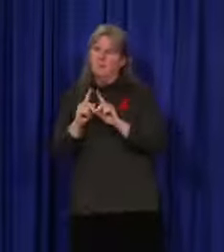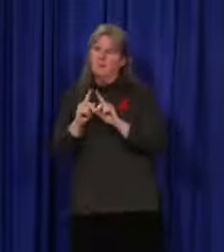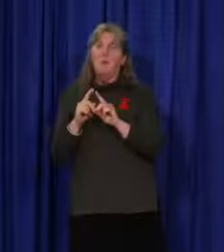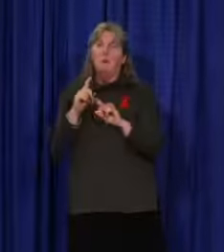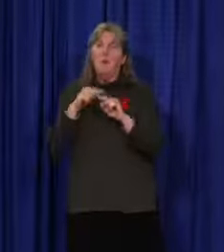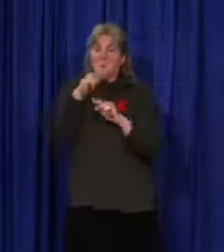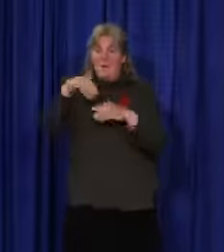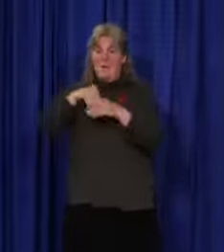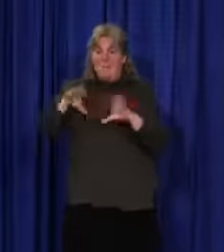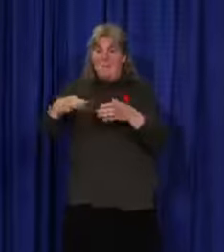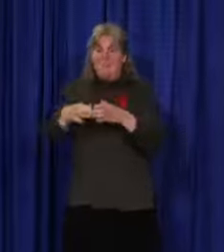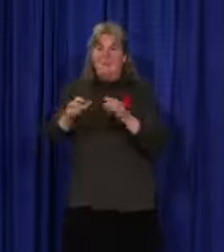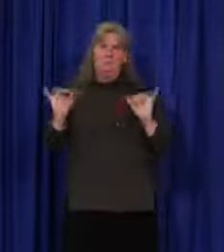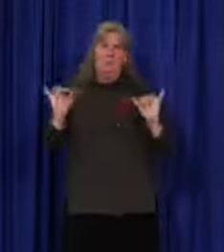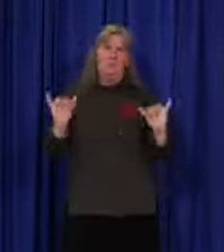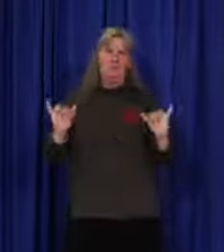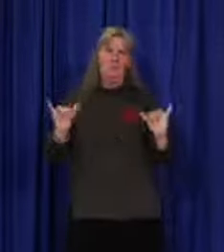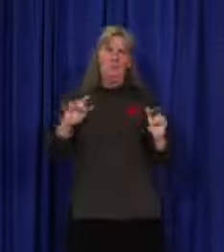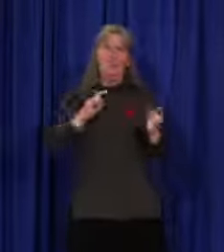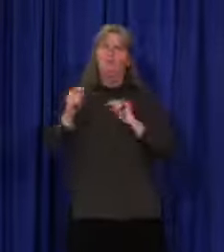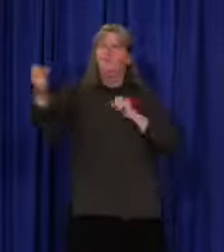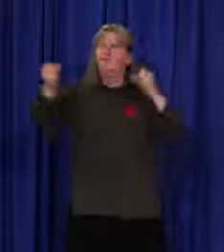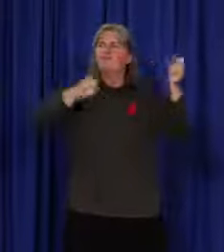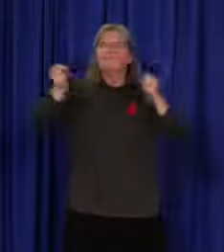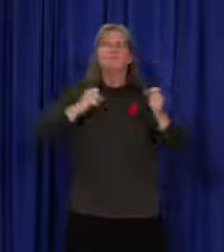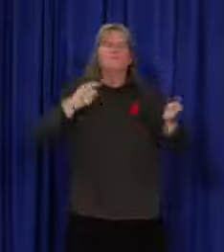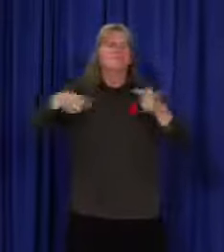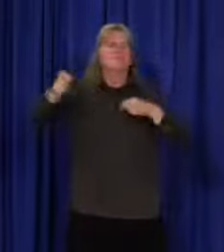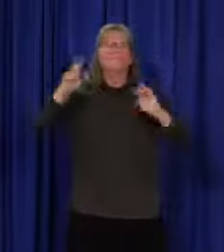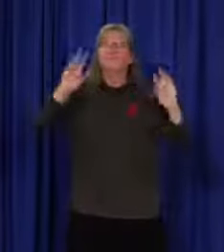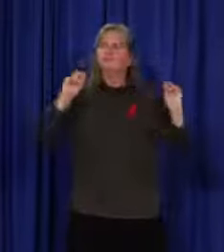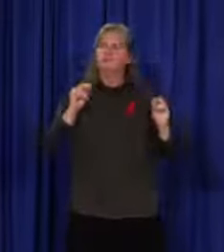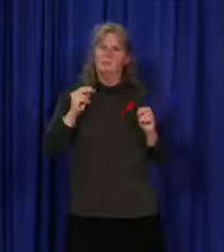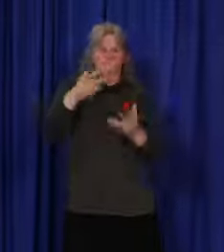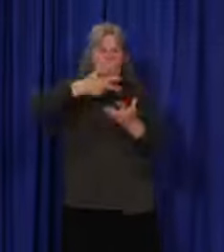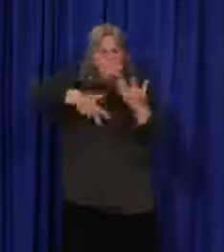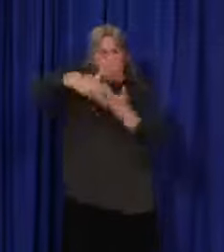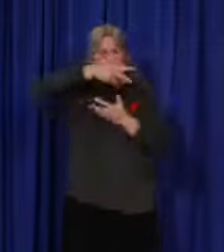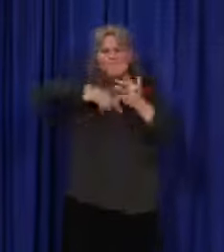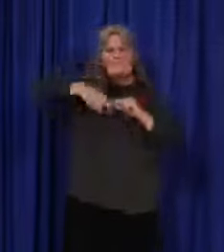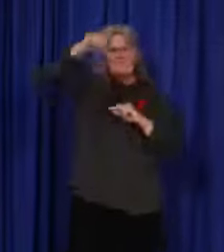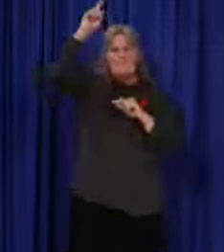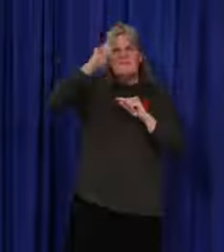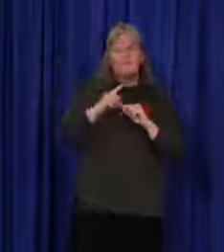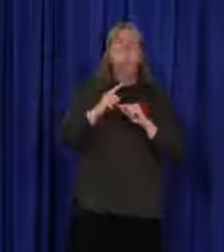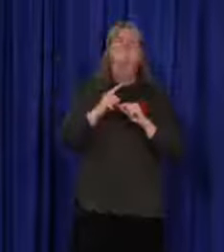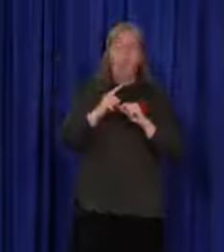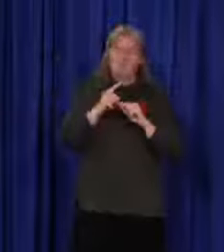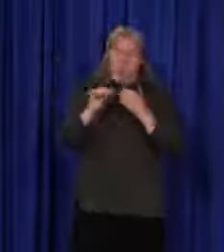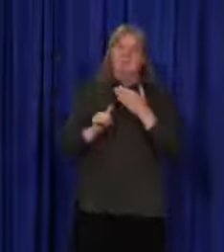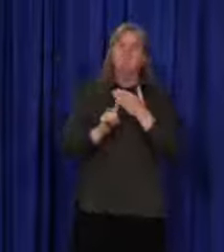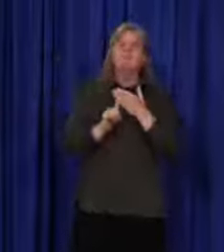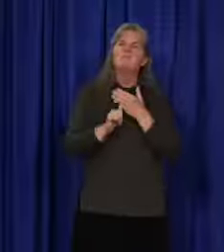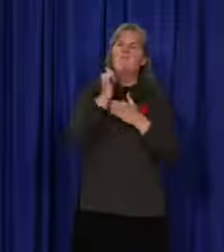sports organizations in Yukon to discuss how return to play for Yukon athletes can happen this winter.